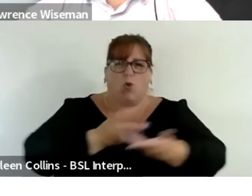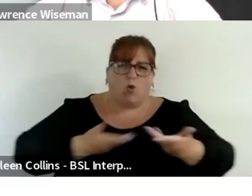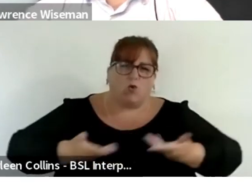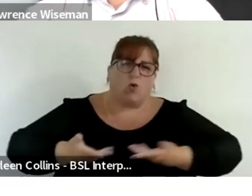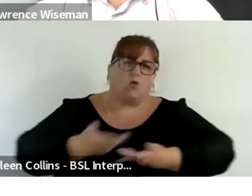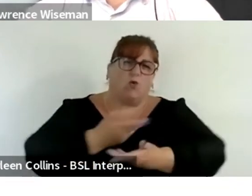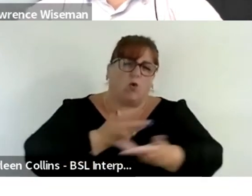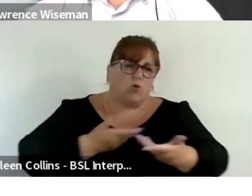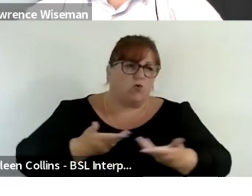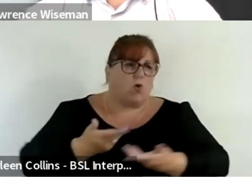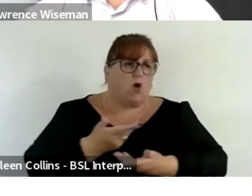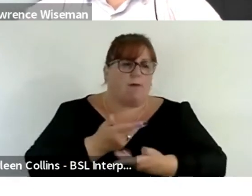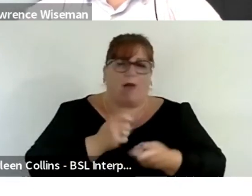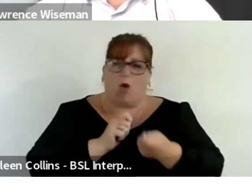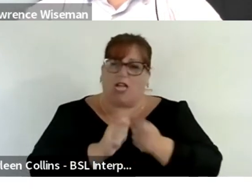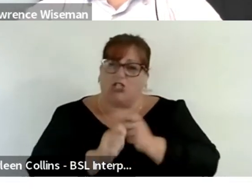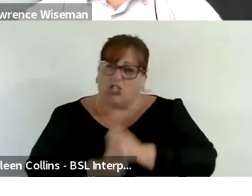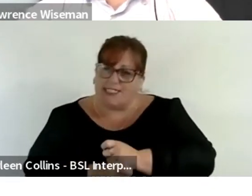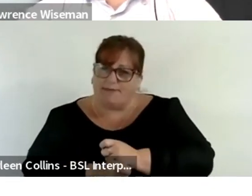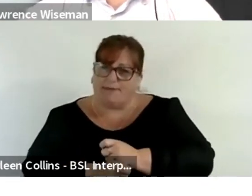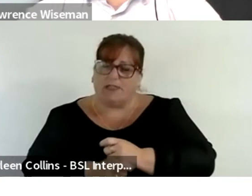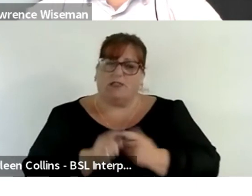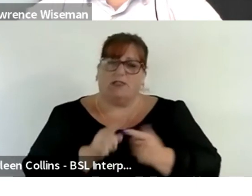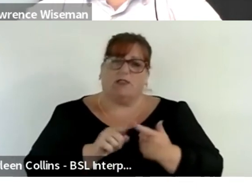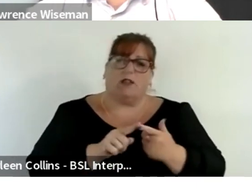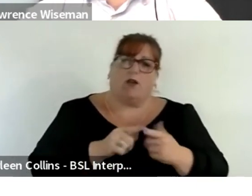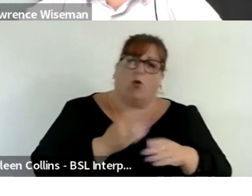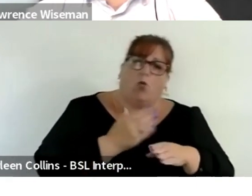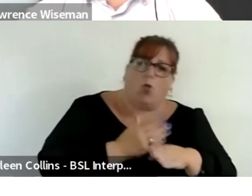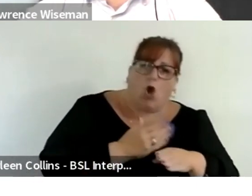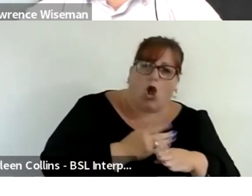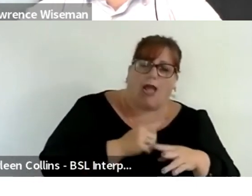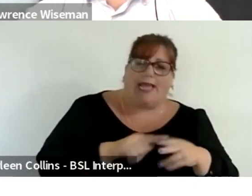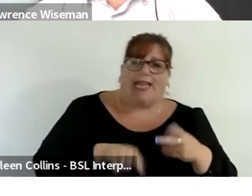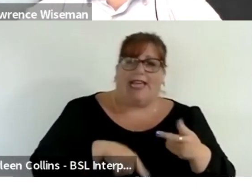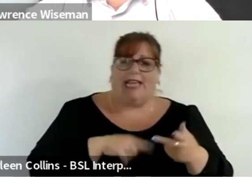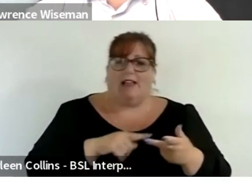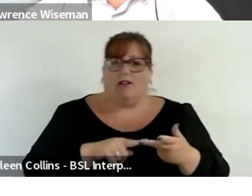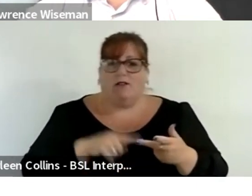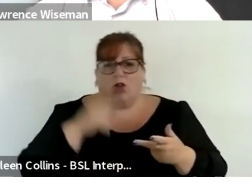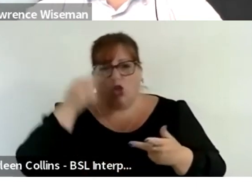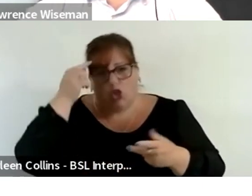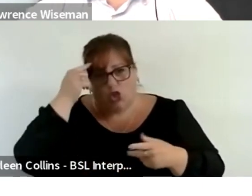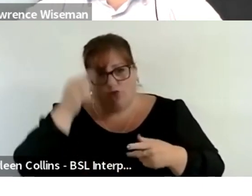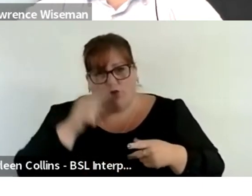working and being in an employer with disabilities when you with neurodivergence and that experience.